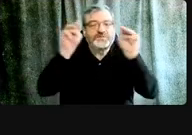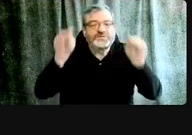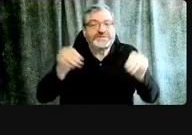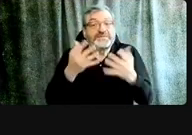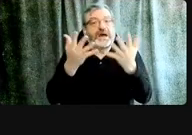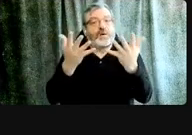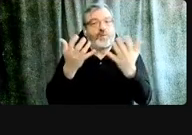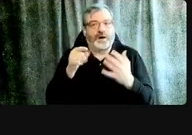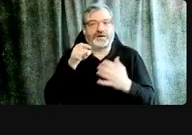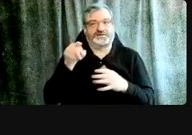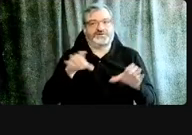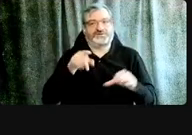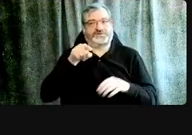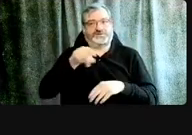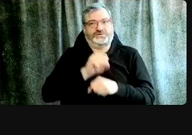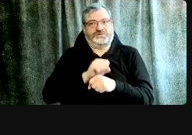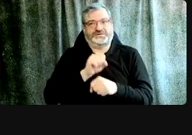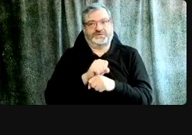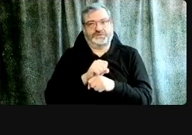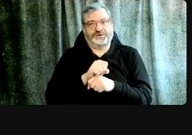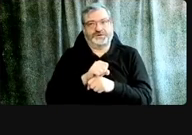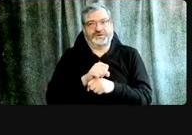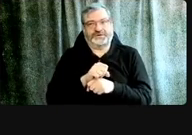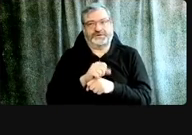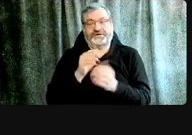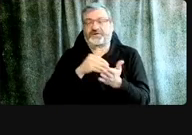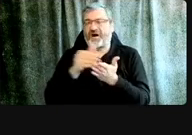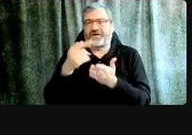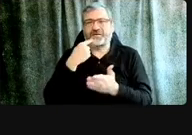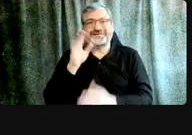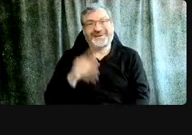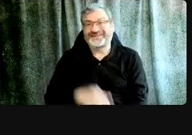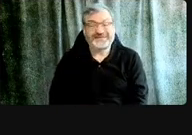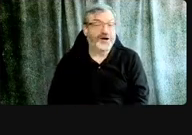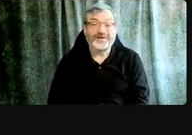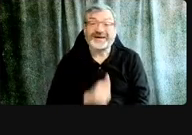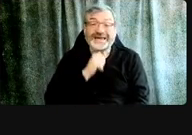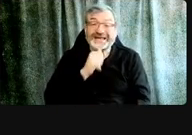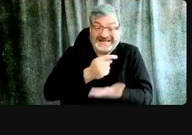We would often say, well, it's not therapy, but it can be therapeutic.